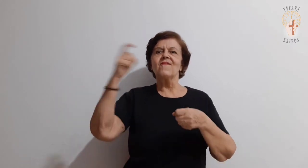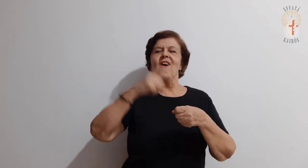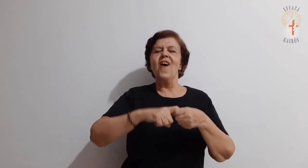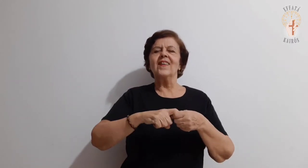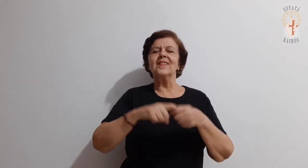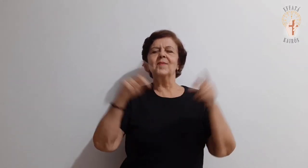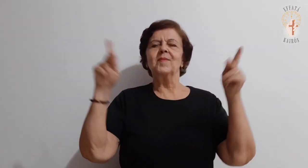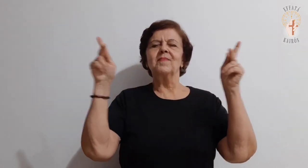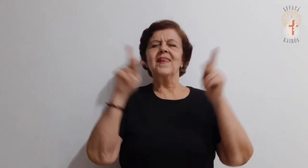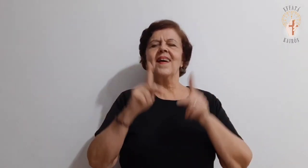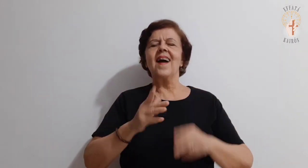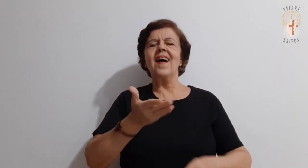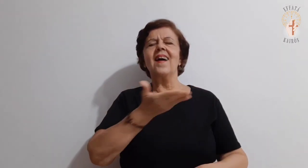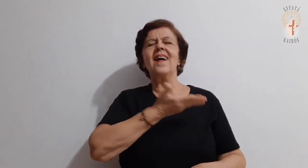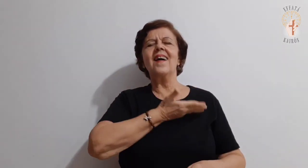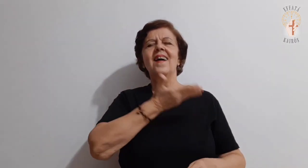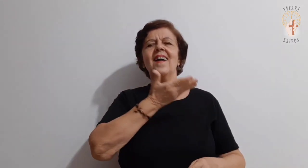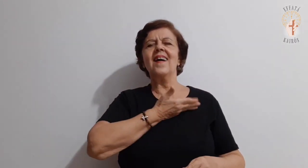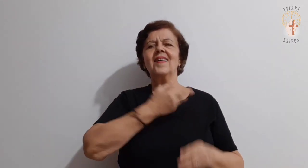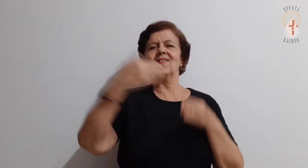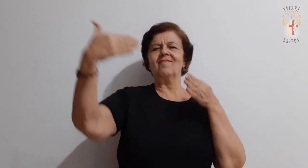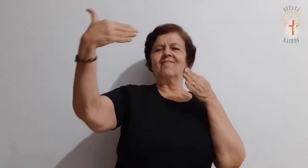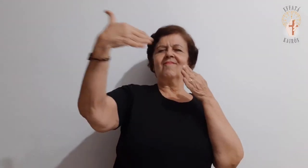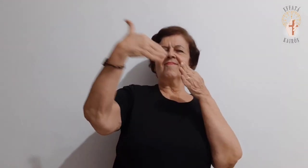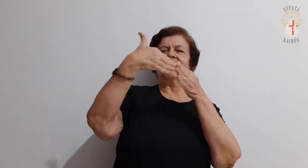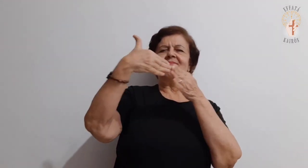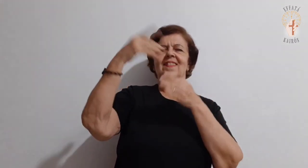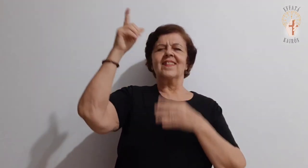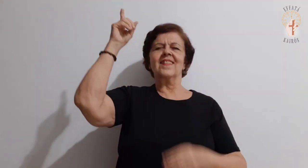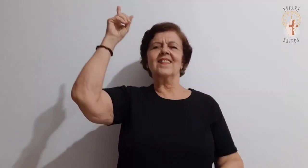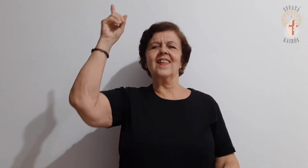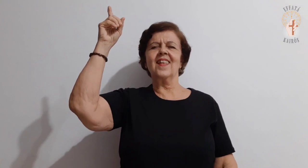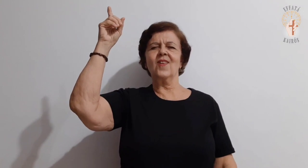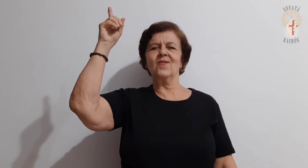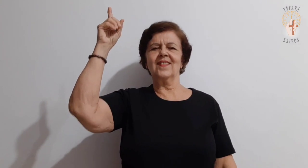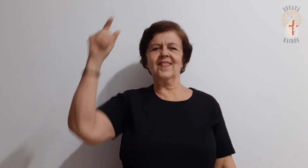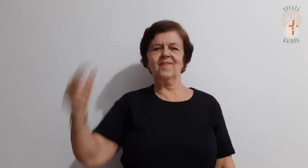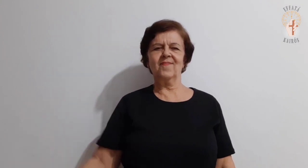and return to friendship with God;